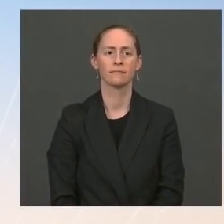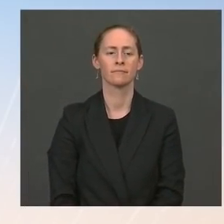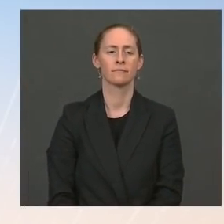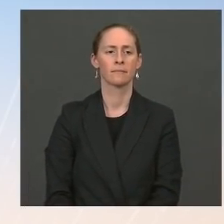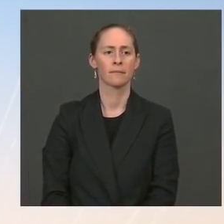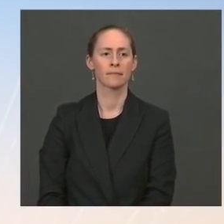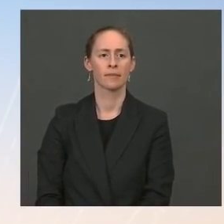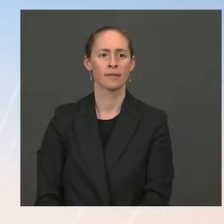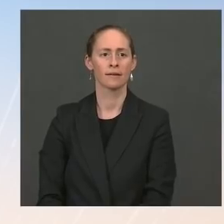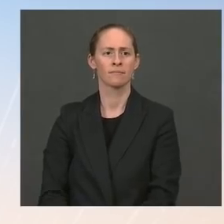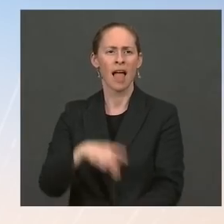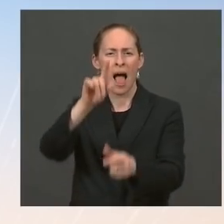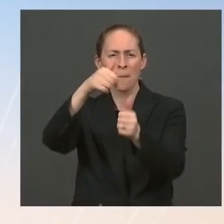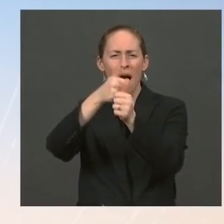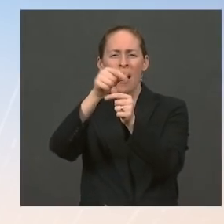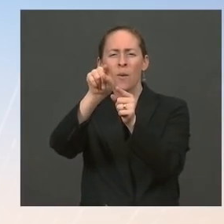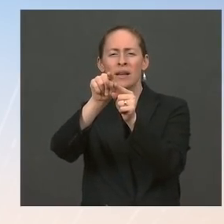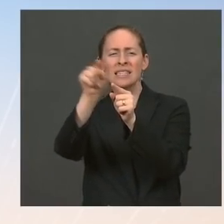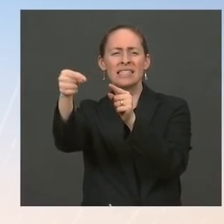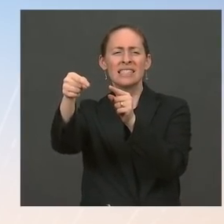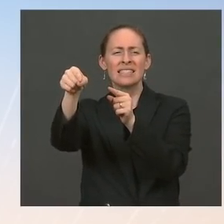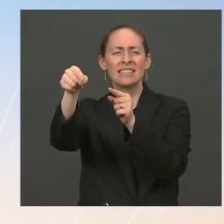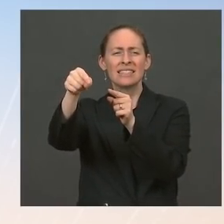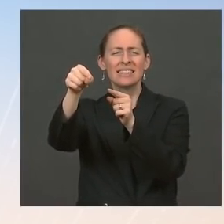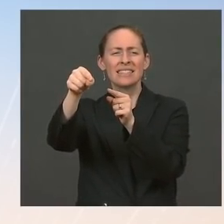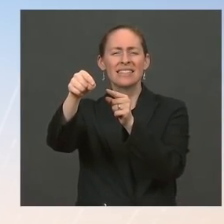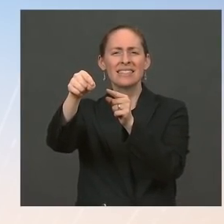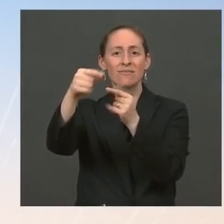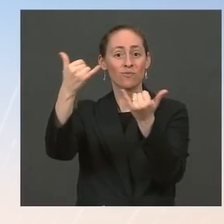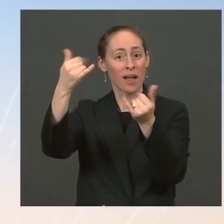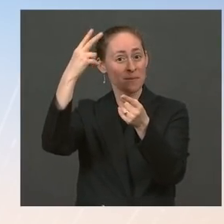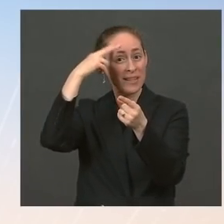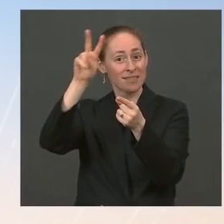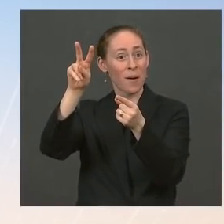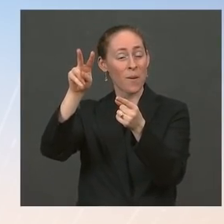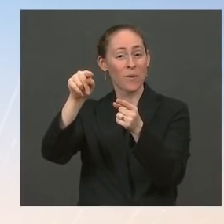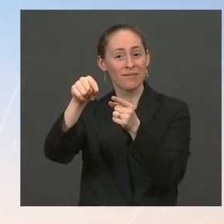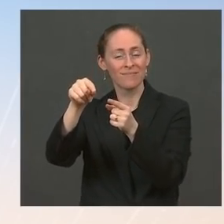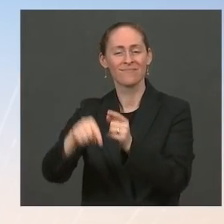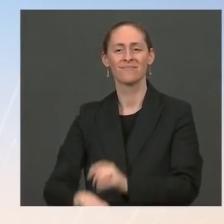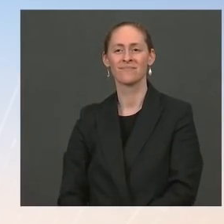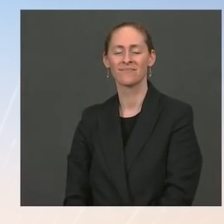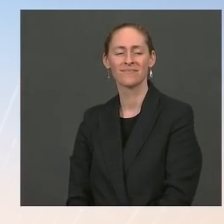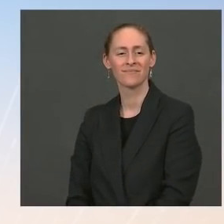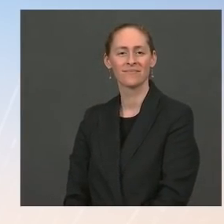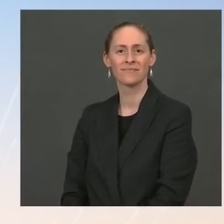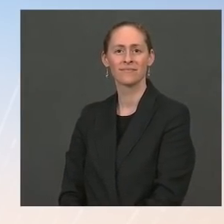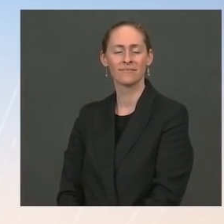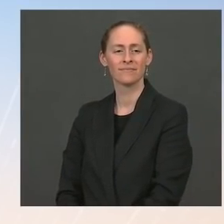because today is also a Mexico day. The Press: Fine. The Press: Thank you. The North American Leaders' Summit has many subjects on the table: